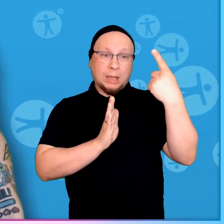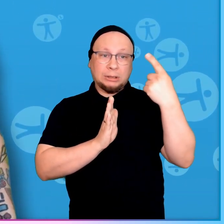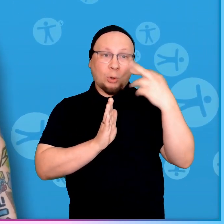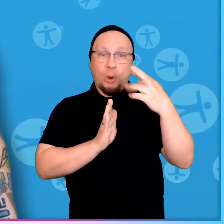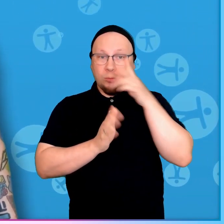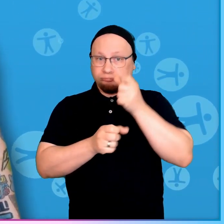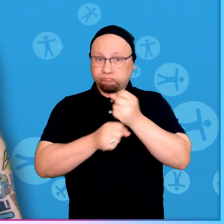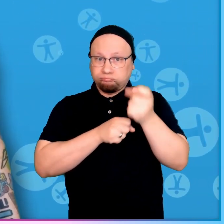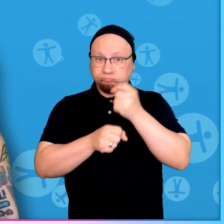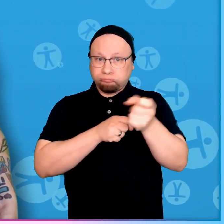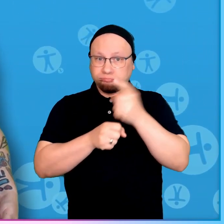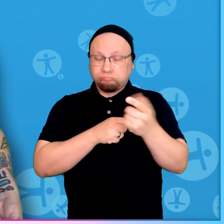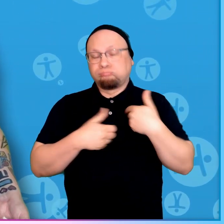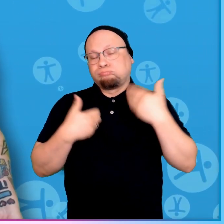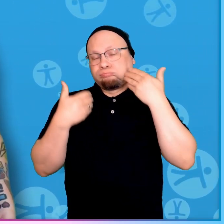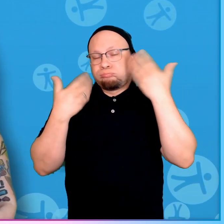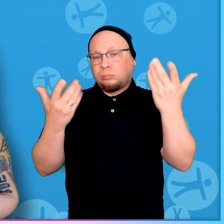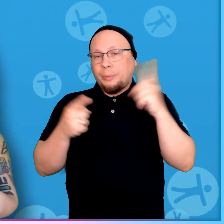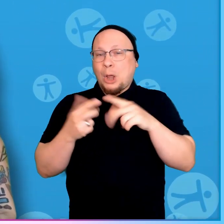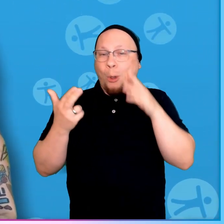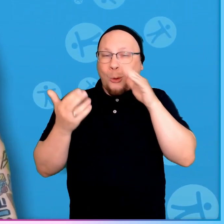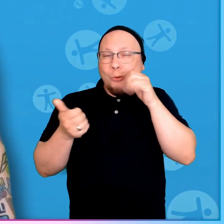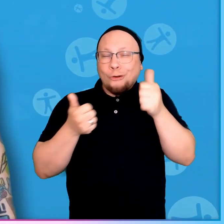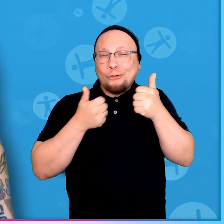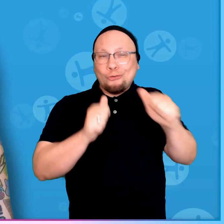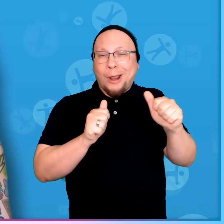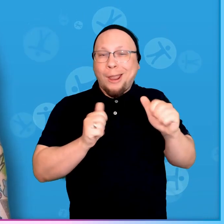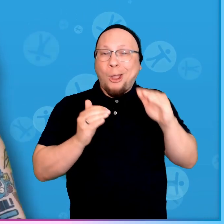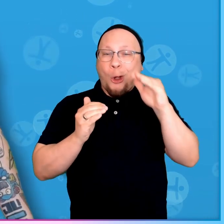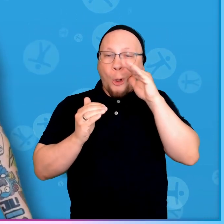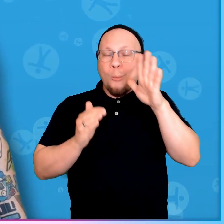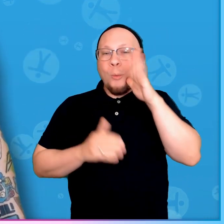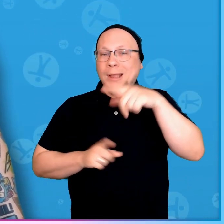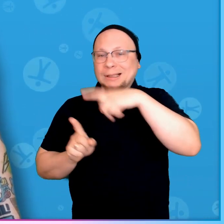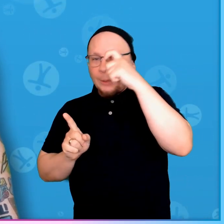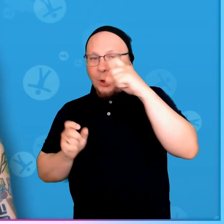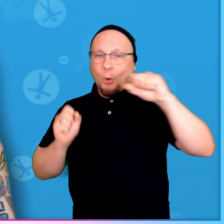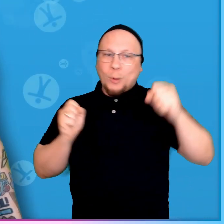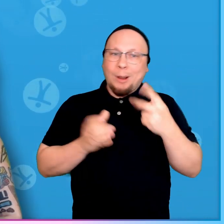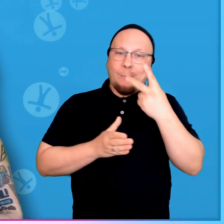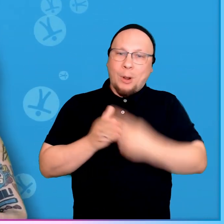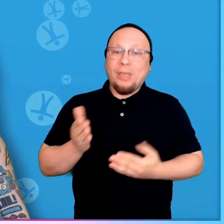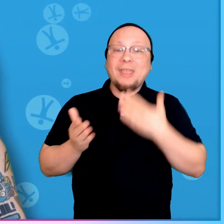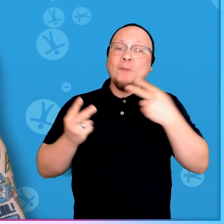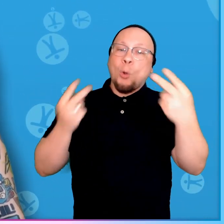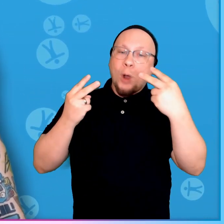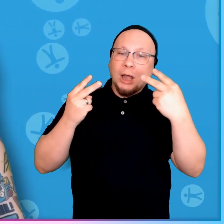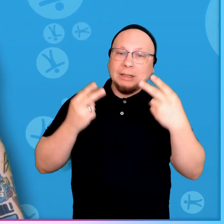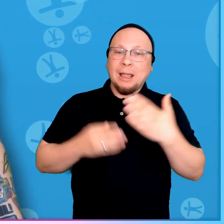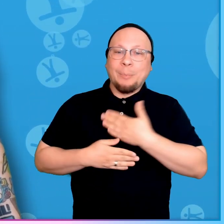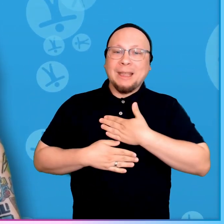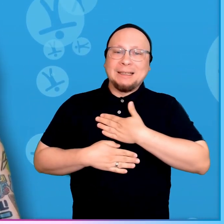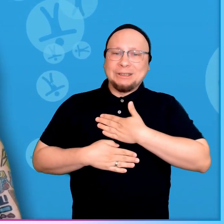but I’d like to give it a go, and see if it's something that I can publish sustainably. Thank you all again for watching. Please enjoy our last trailer,